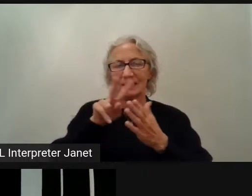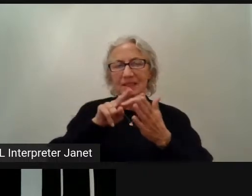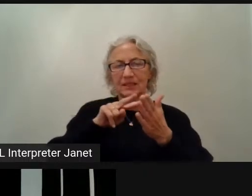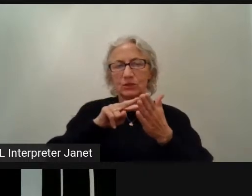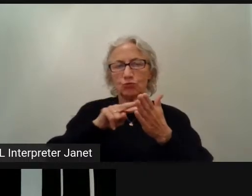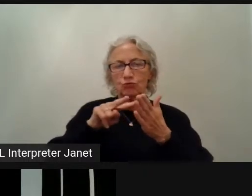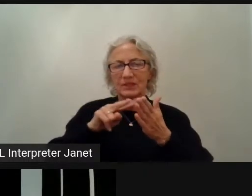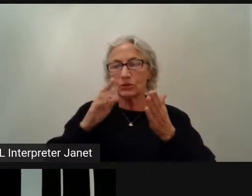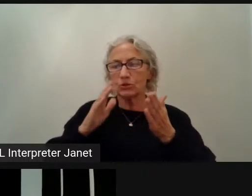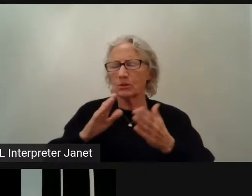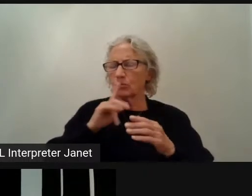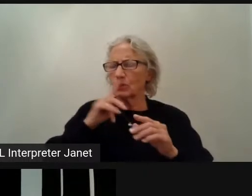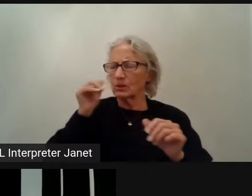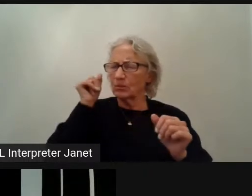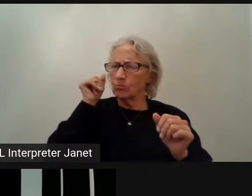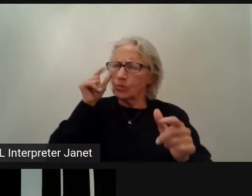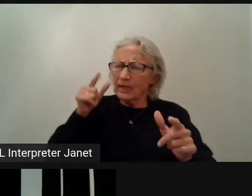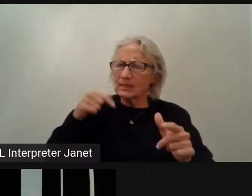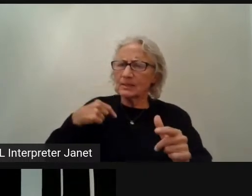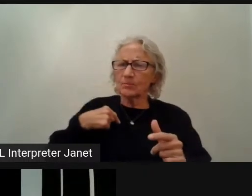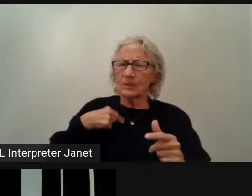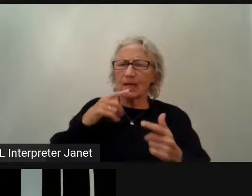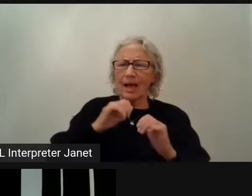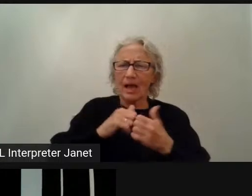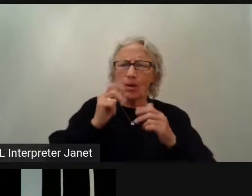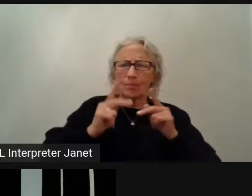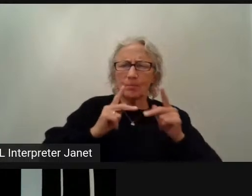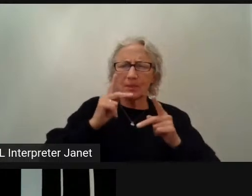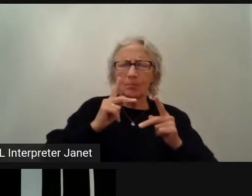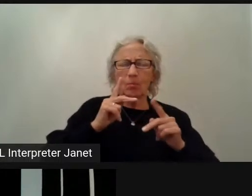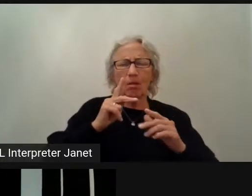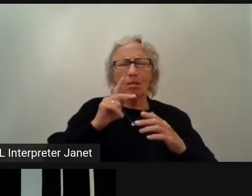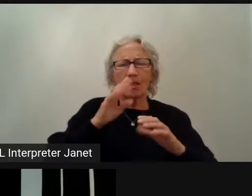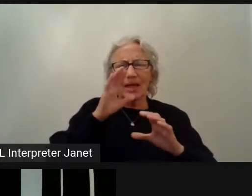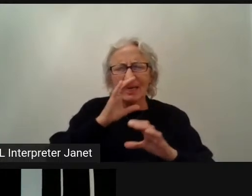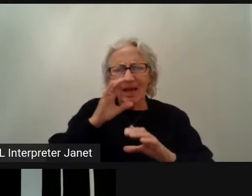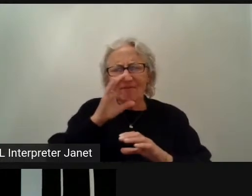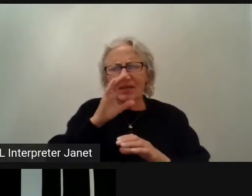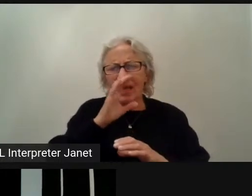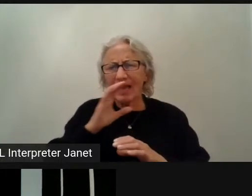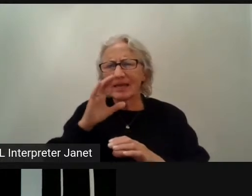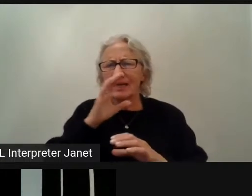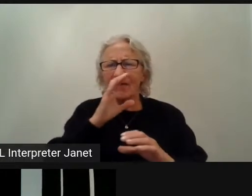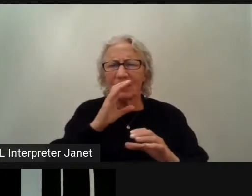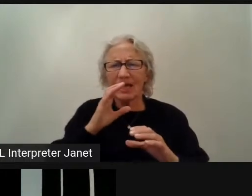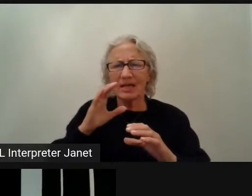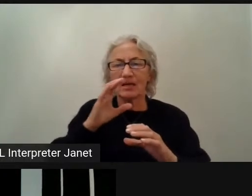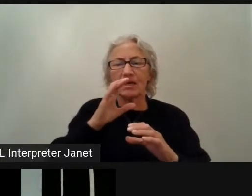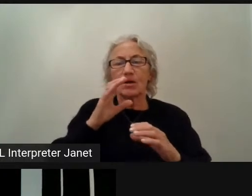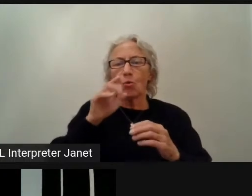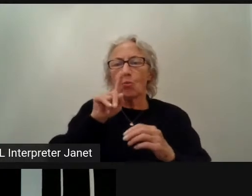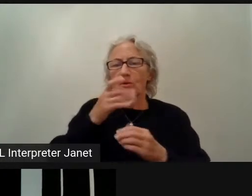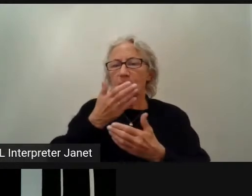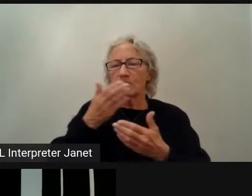teaches some of our users, how to use a screen reader, it actually comes as a surprise to me sometimes how people